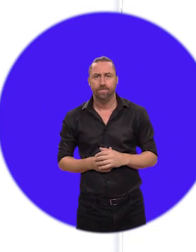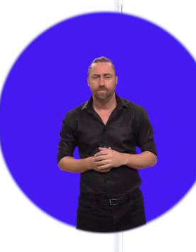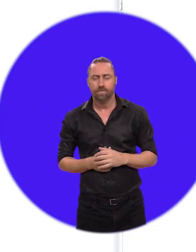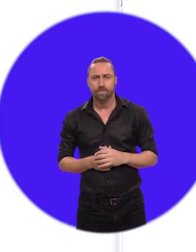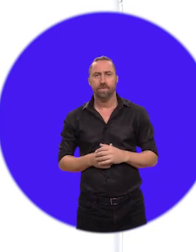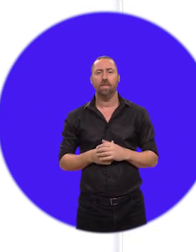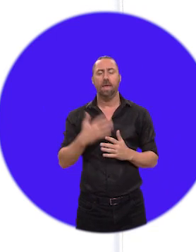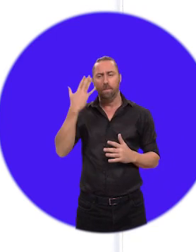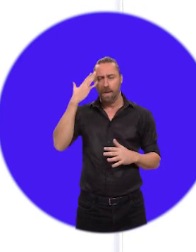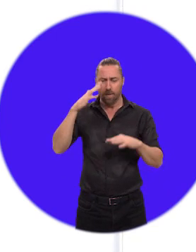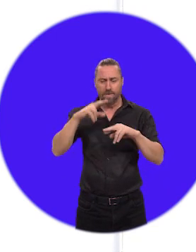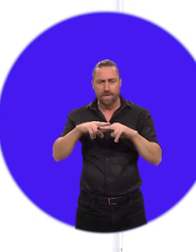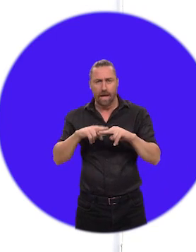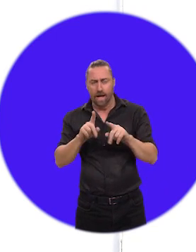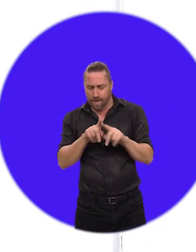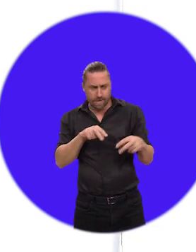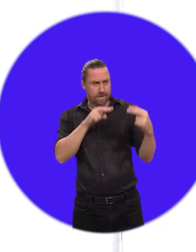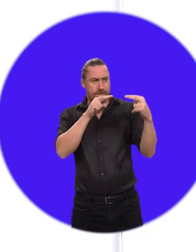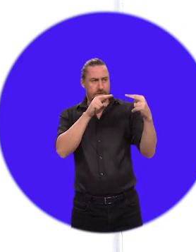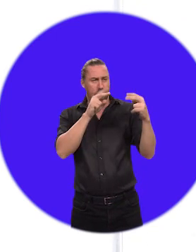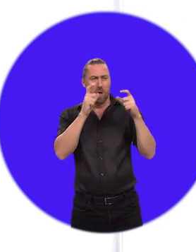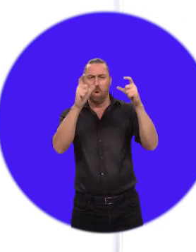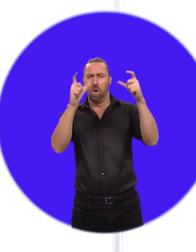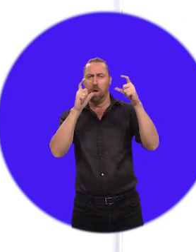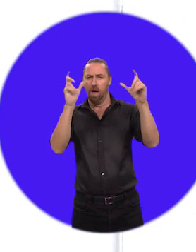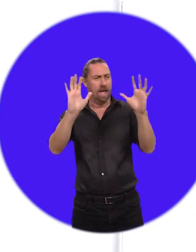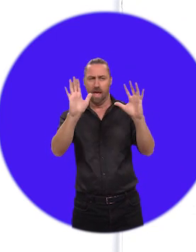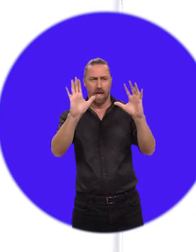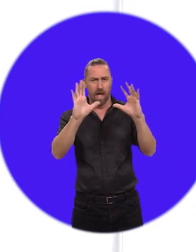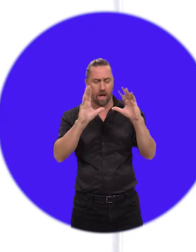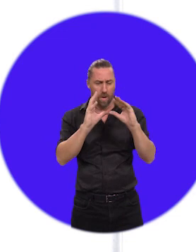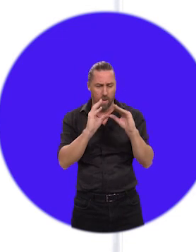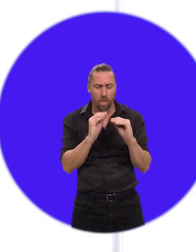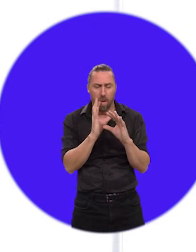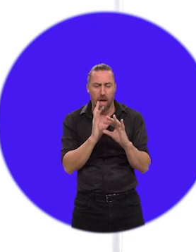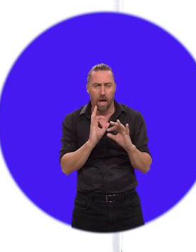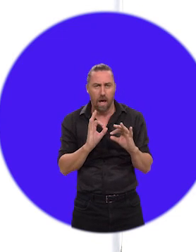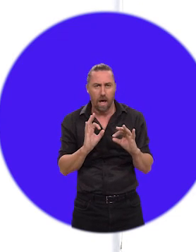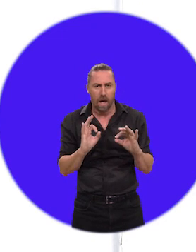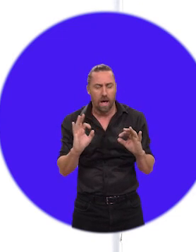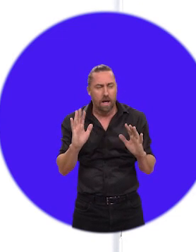Finally, Mum and Dad stopped calling. They fell silent, and listened.